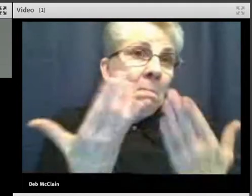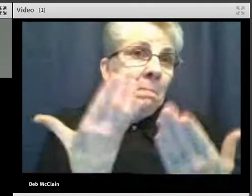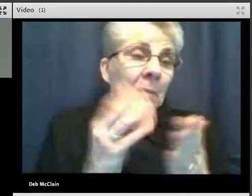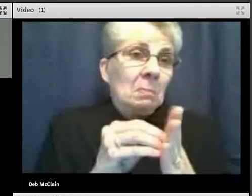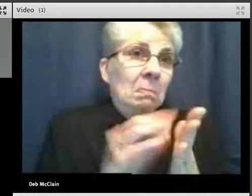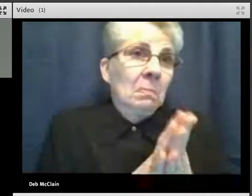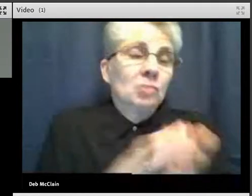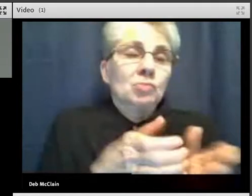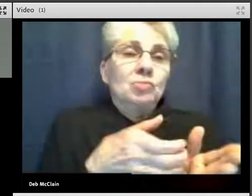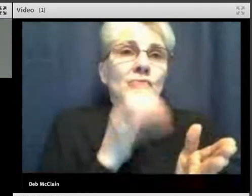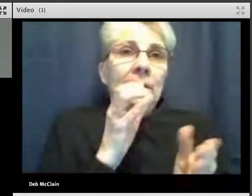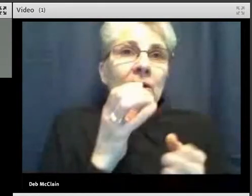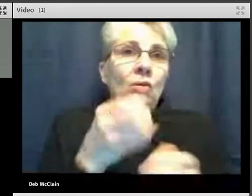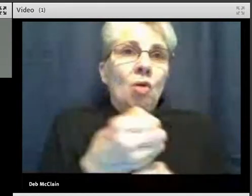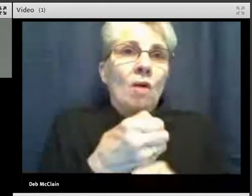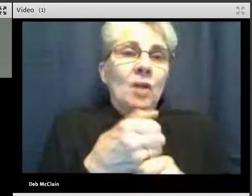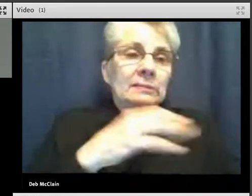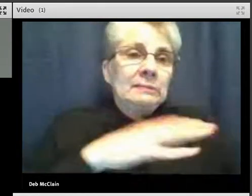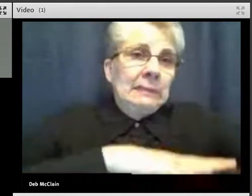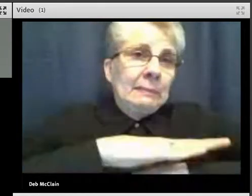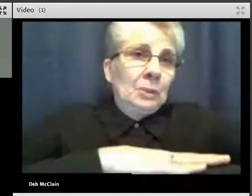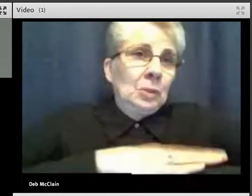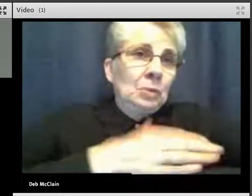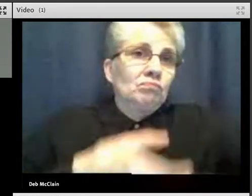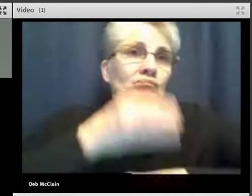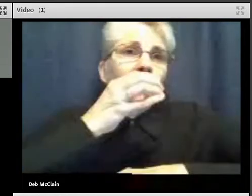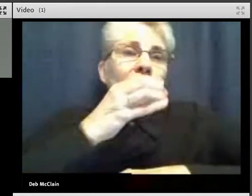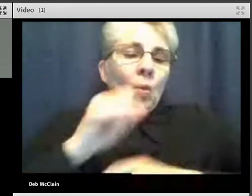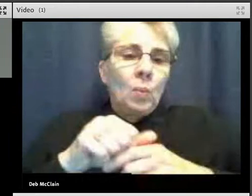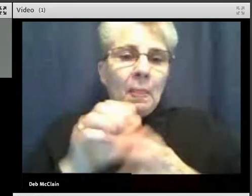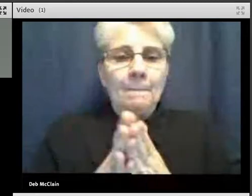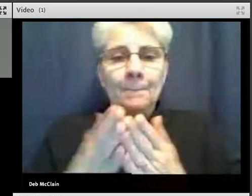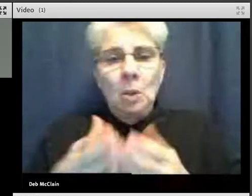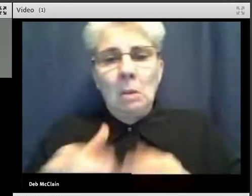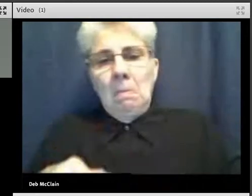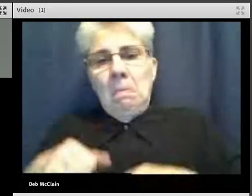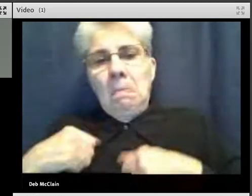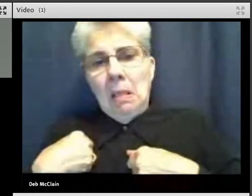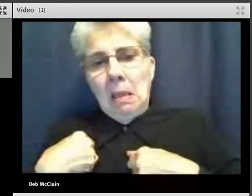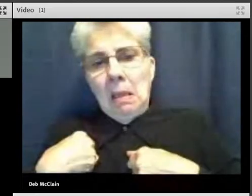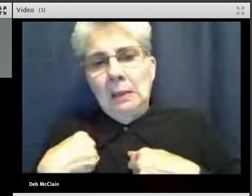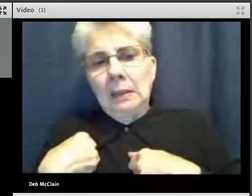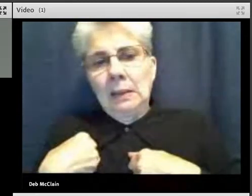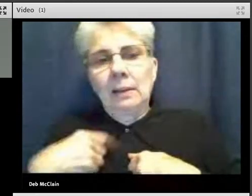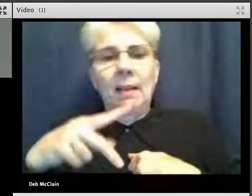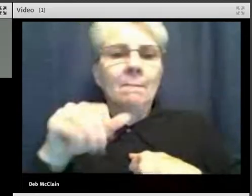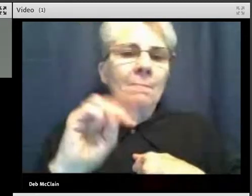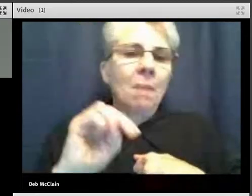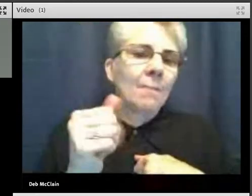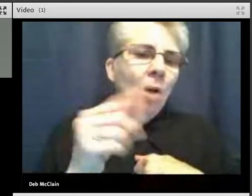So maybe I want to put maybe drinking a cup of coffee on a table with a book and a blanket